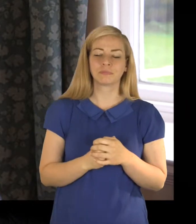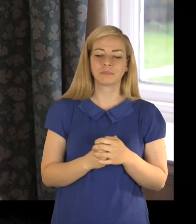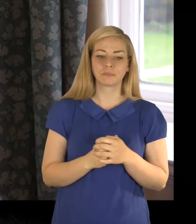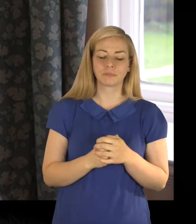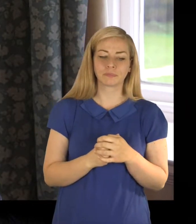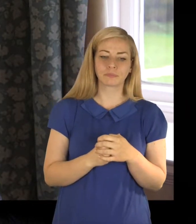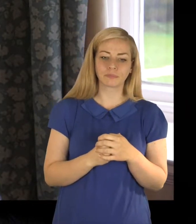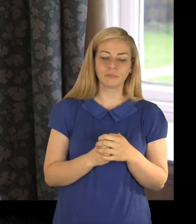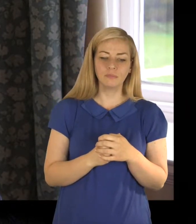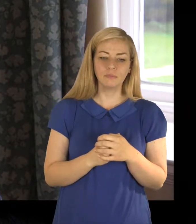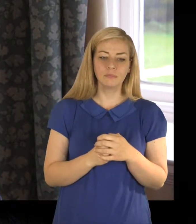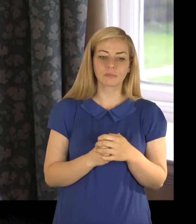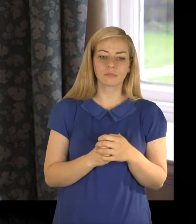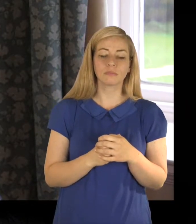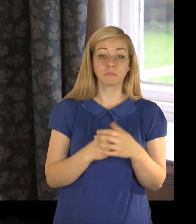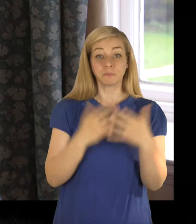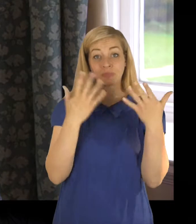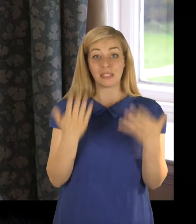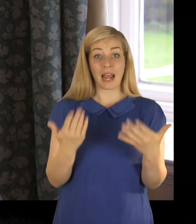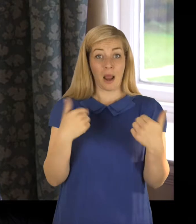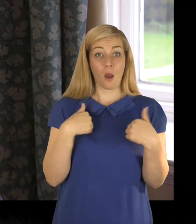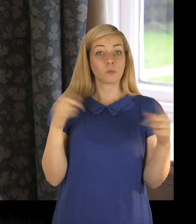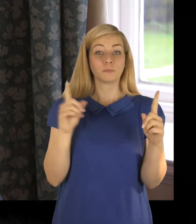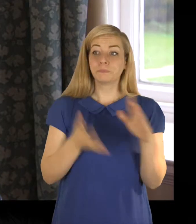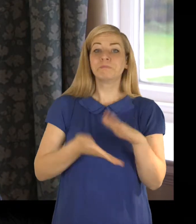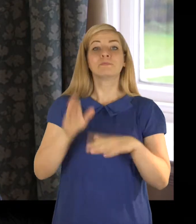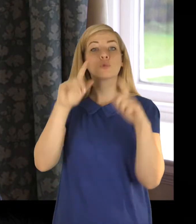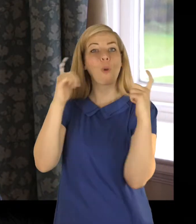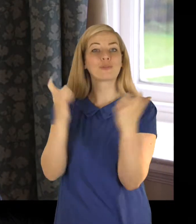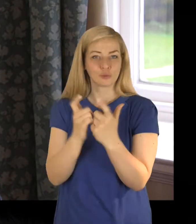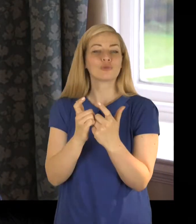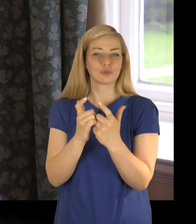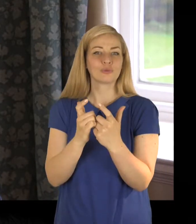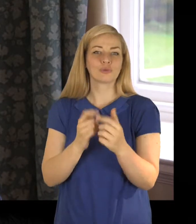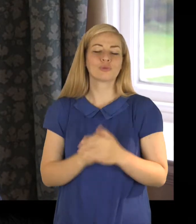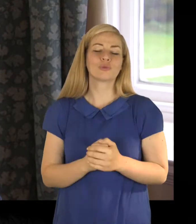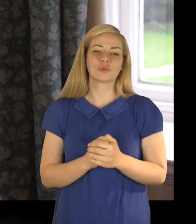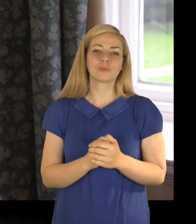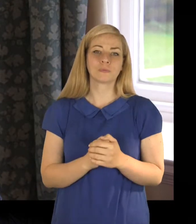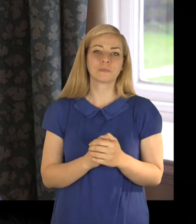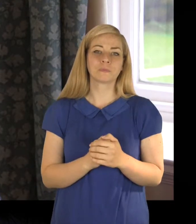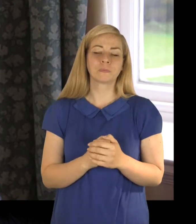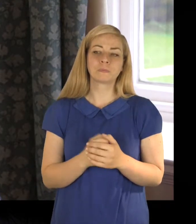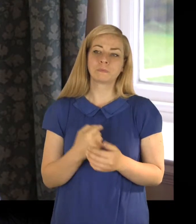Daniel: Now I go to college, and my course is Learning to Work 1.